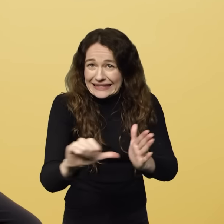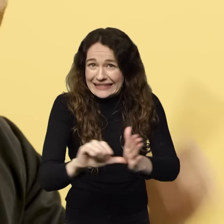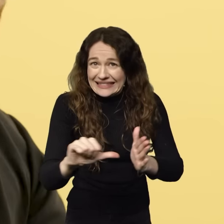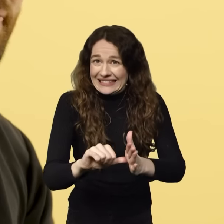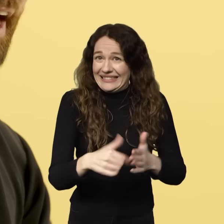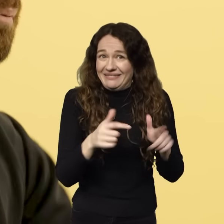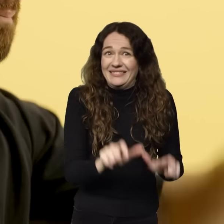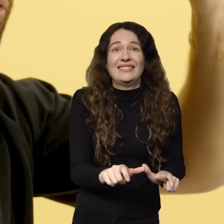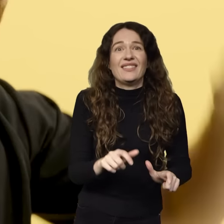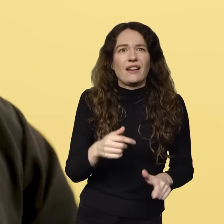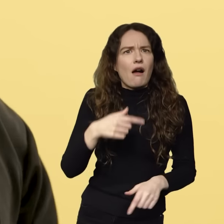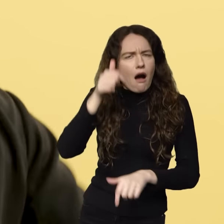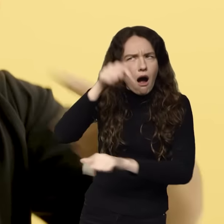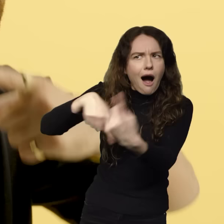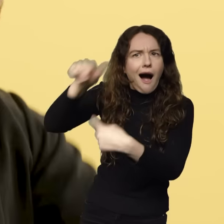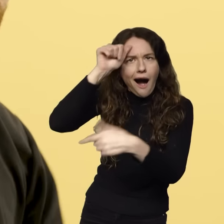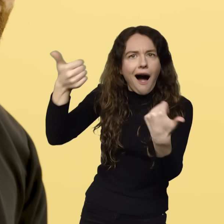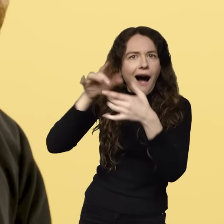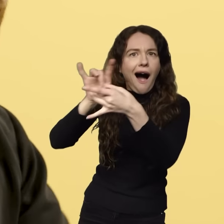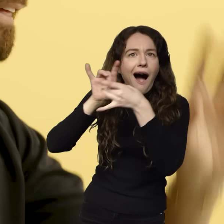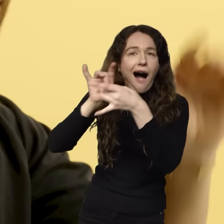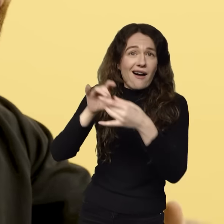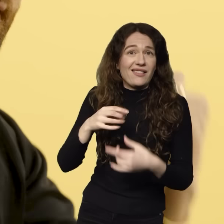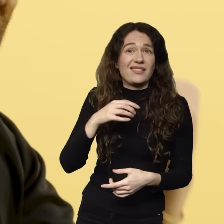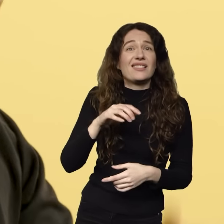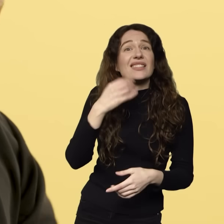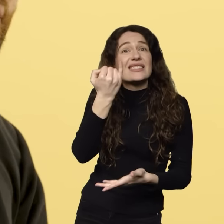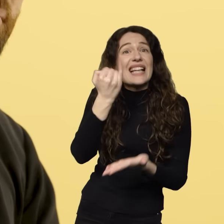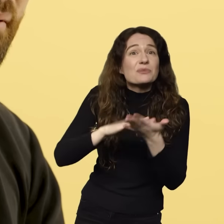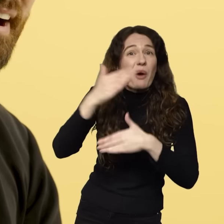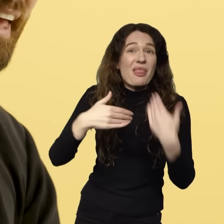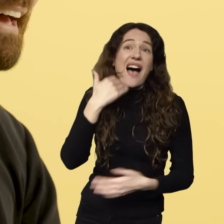I would go in there and I’d be like: ‘Morning Karen.’ and I'd use the toilet and she was like: ‘That’s fine.’ And then I’d go on my way again.